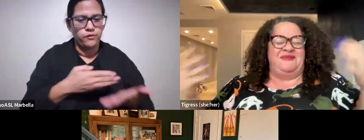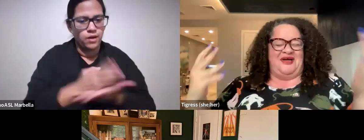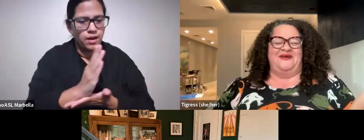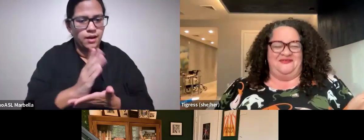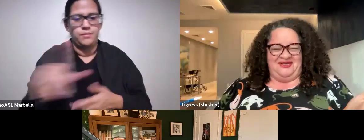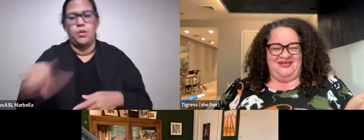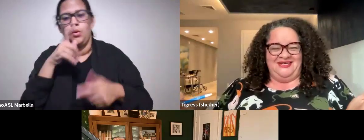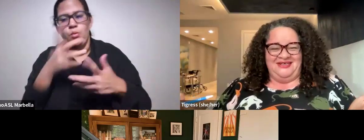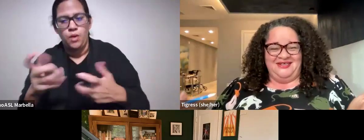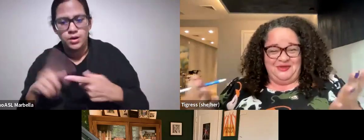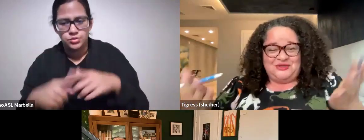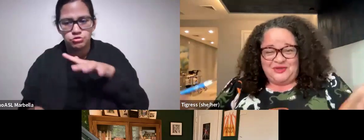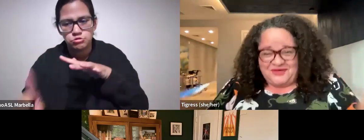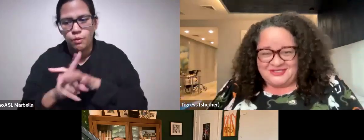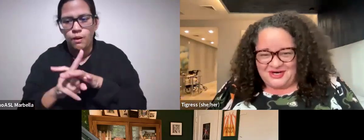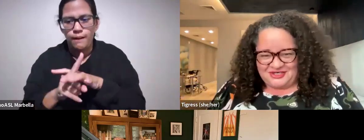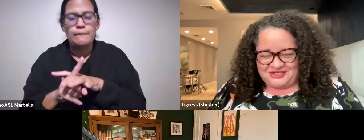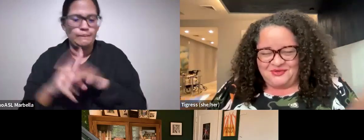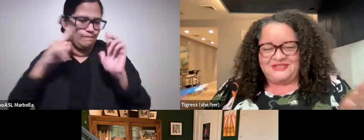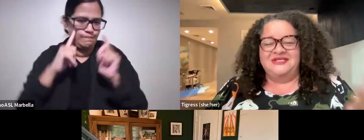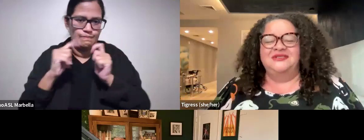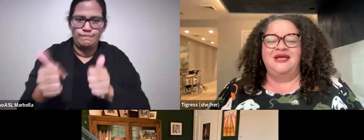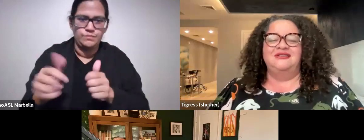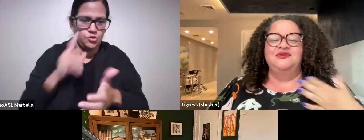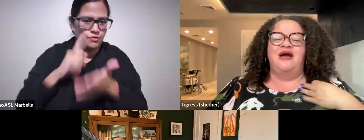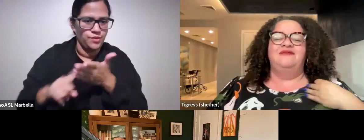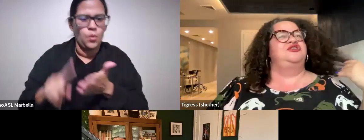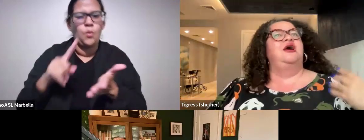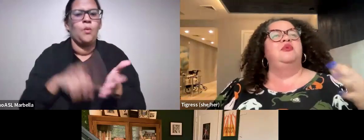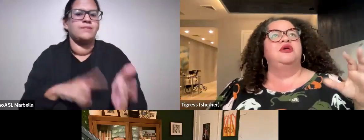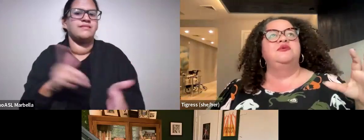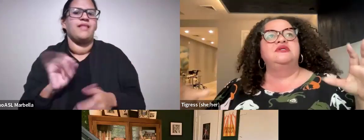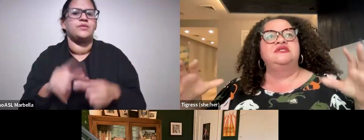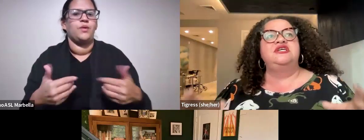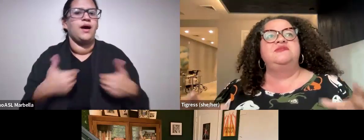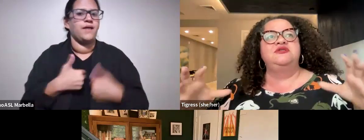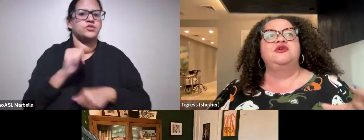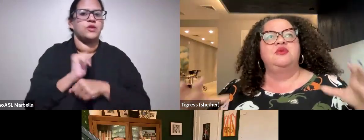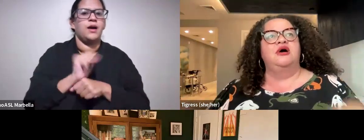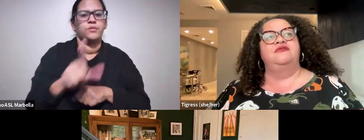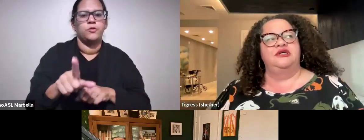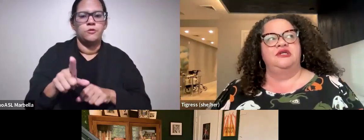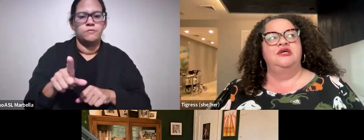bibliography, You do the research. What is it like to have a job where you are steeped so often